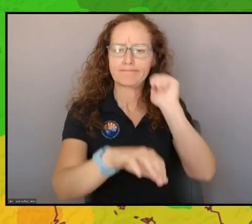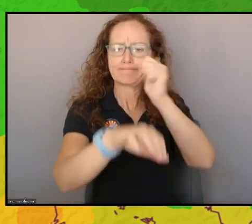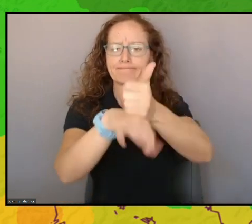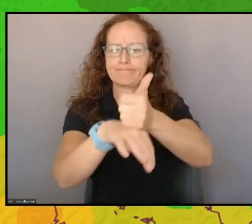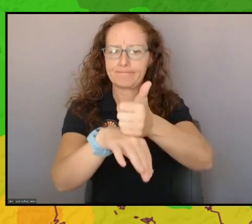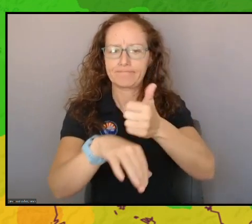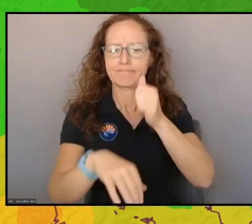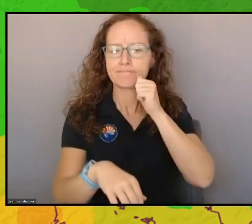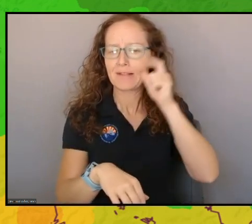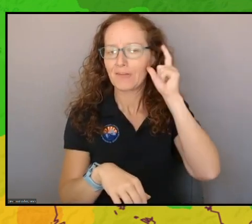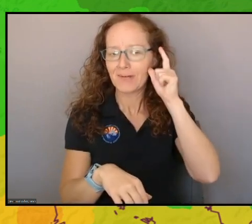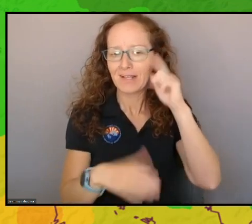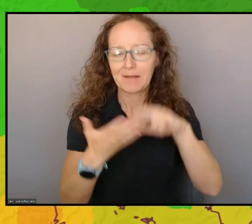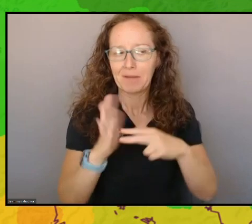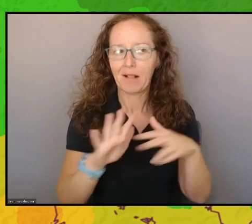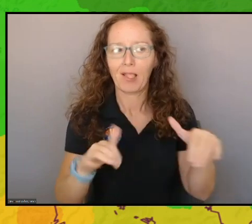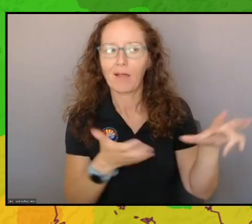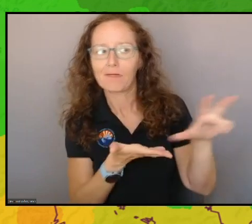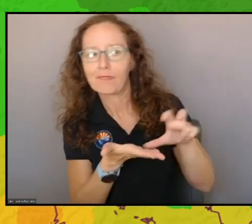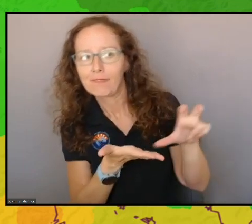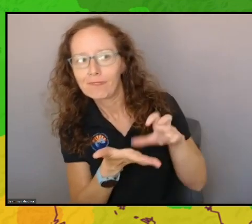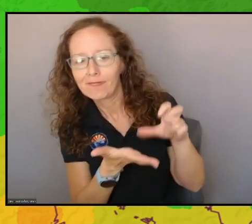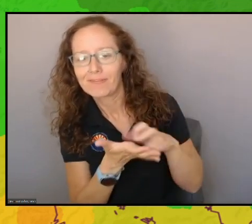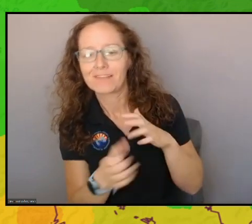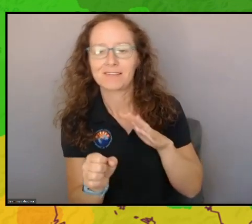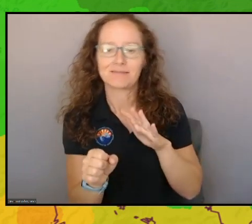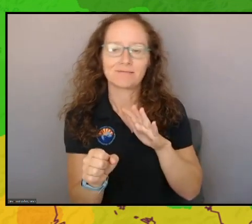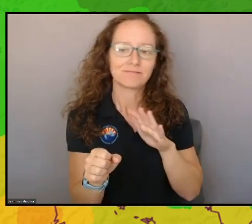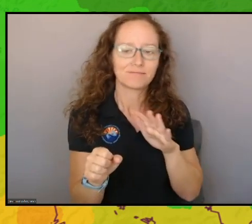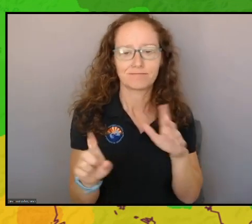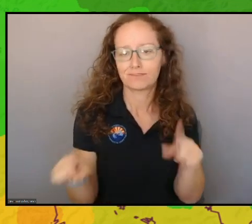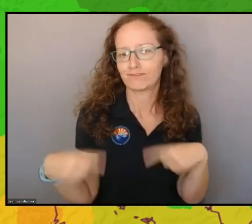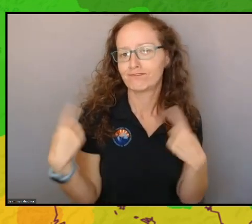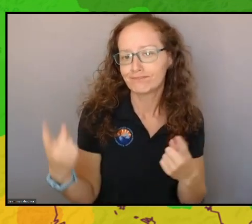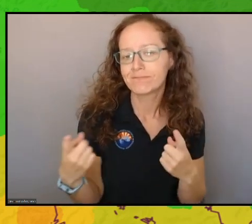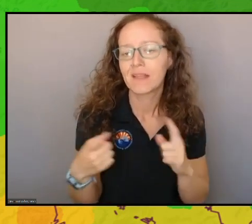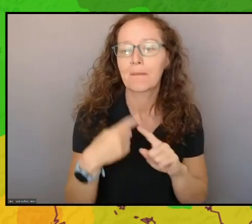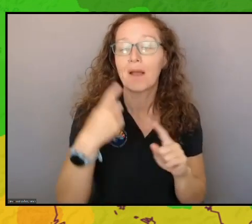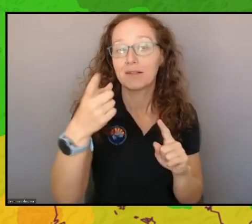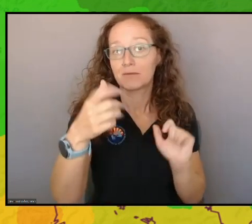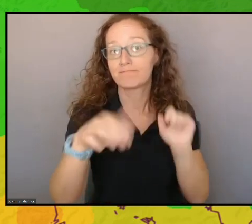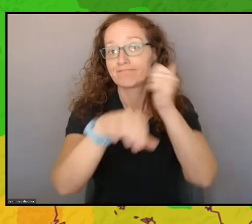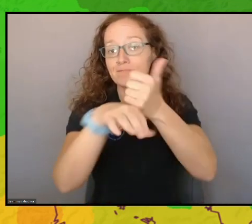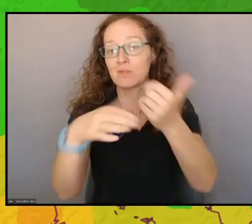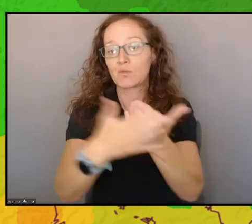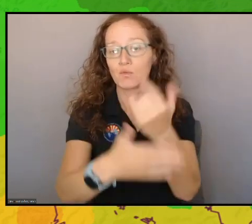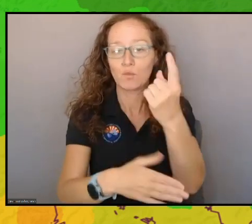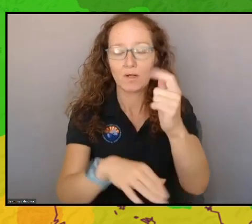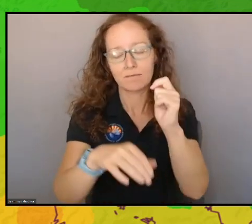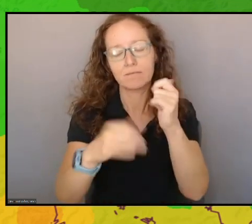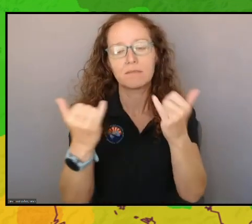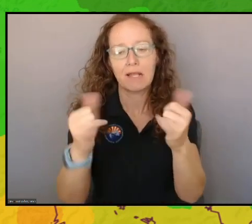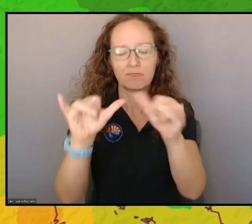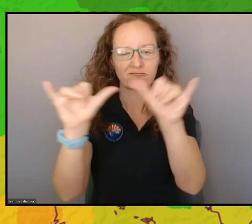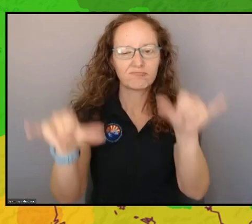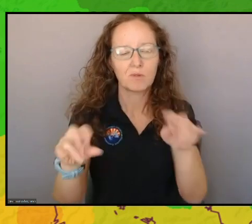yet. But that will be our new station we're going to be monitoring over the next several weeks. So again, you